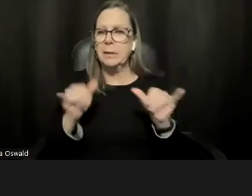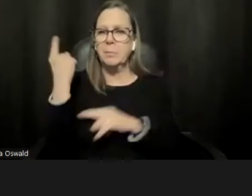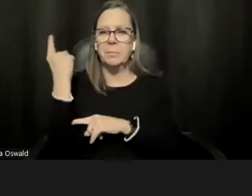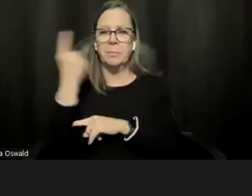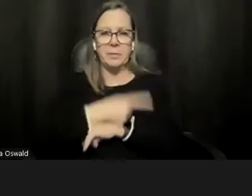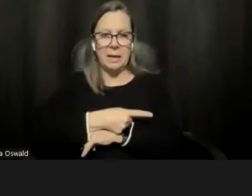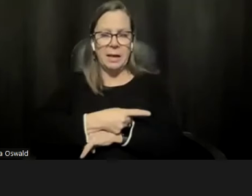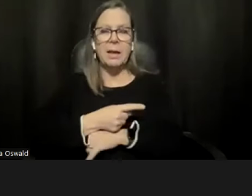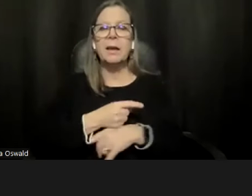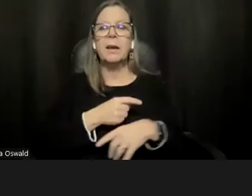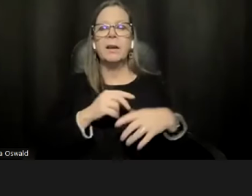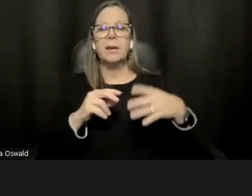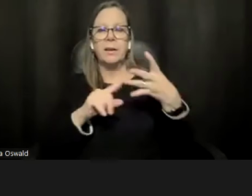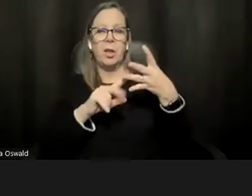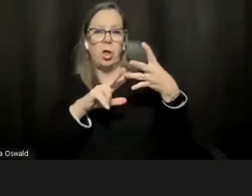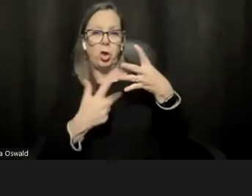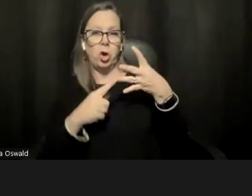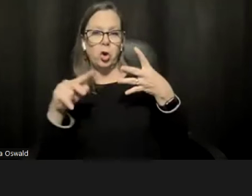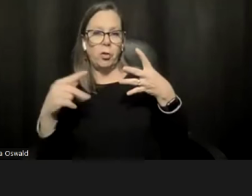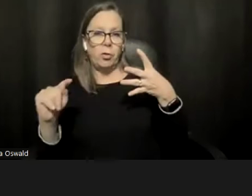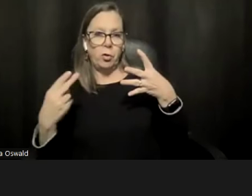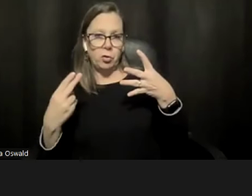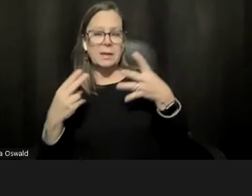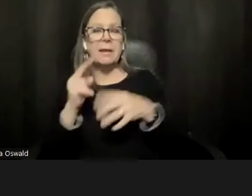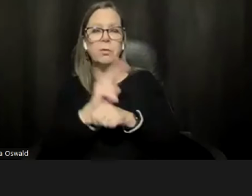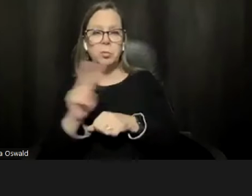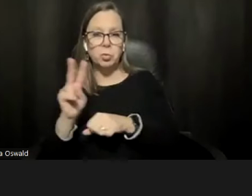from 2:00 to 3:30 mountain time.